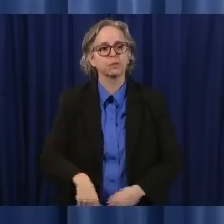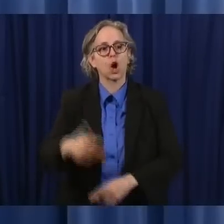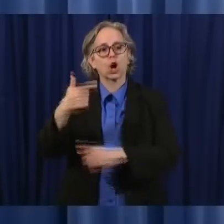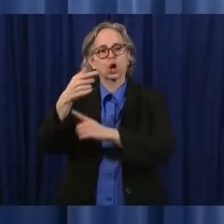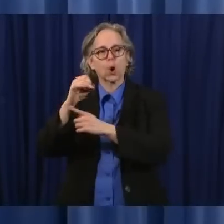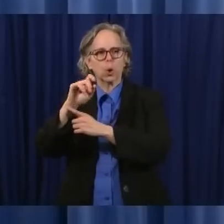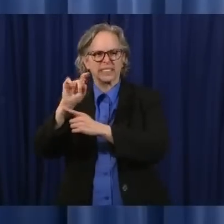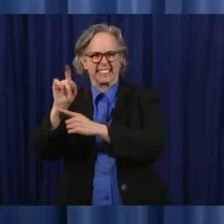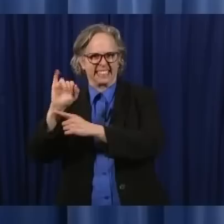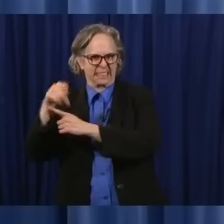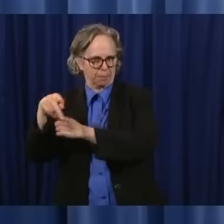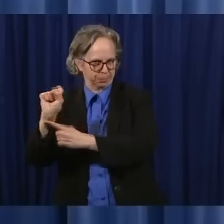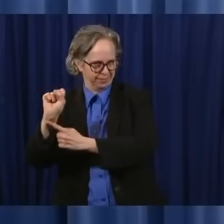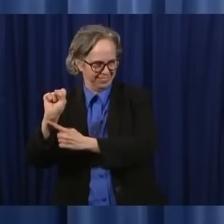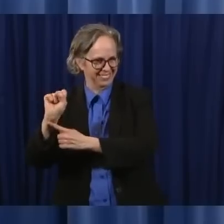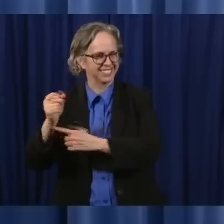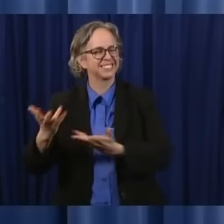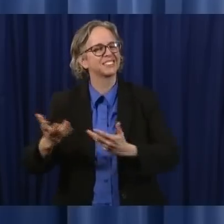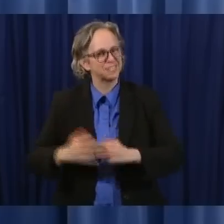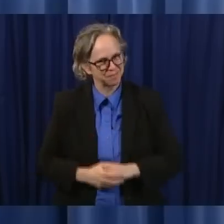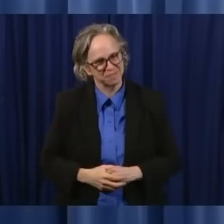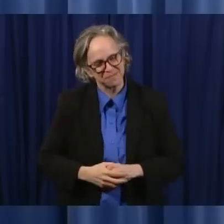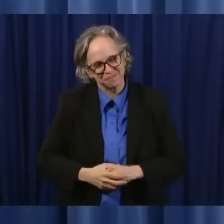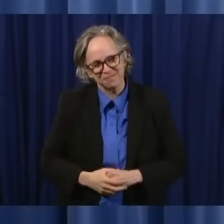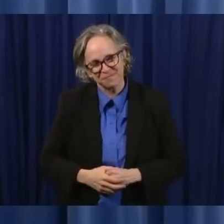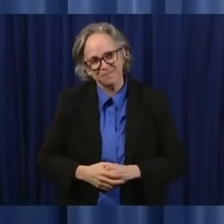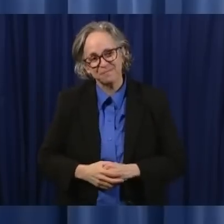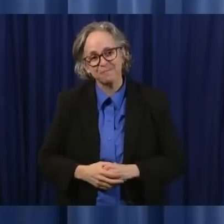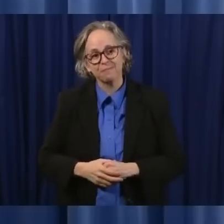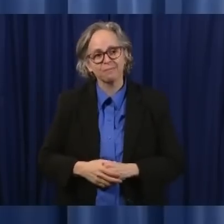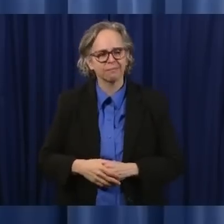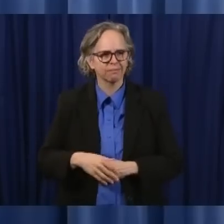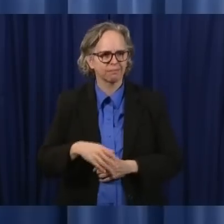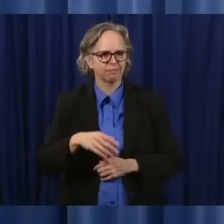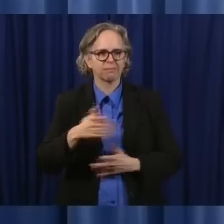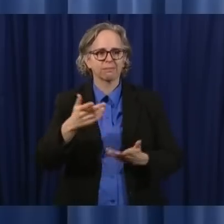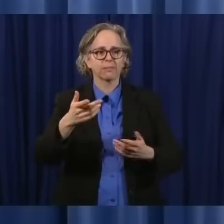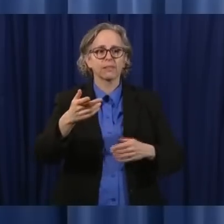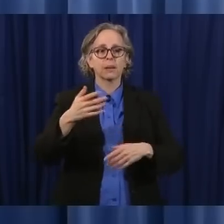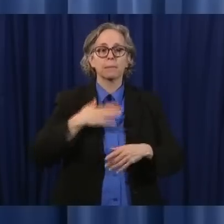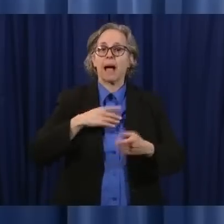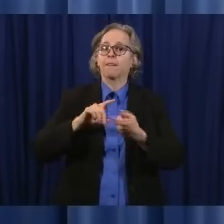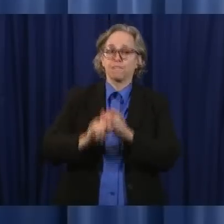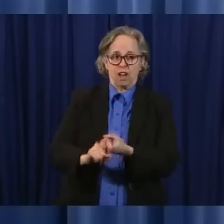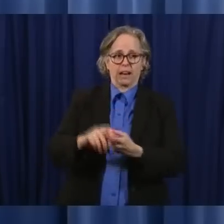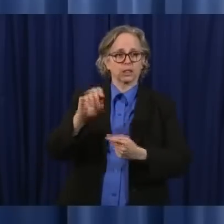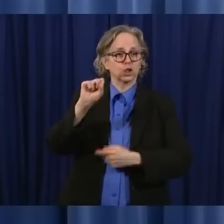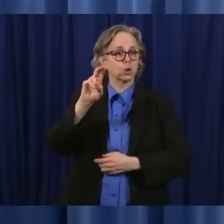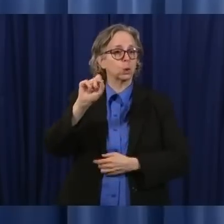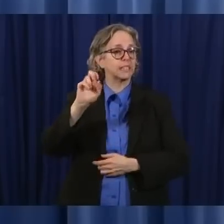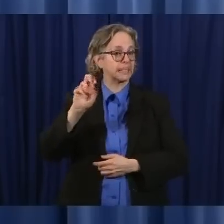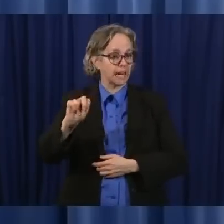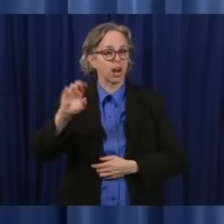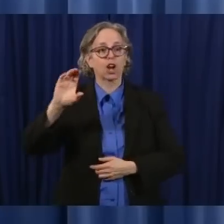UNIVERSITY OF AKRON, AND GO ZIPS. I WENT TO GIVE A SHOUT OUT TO